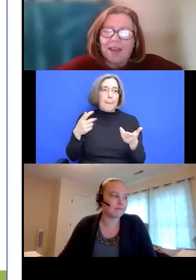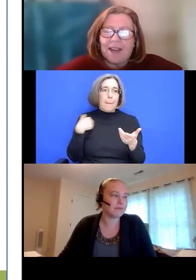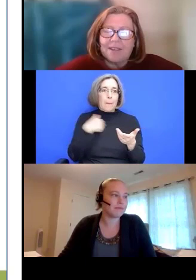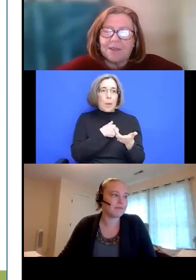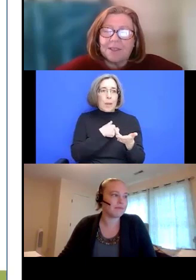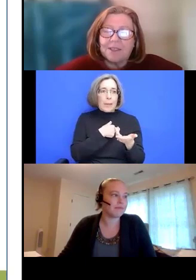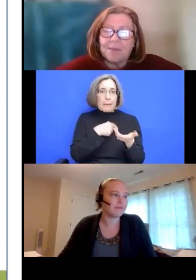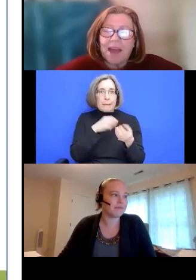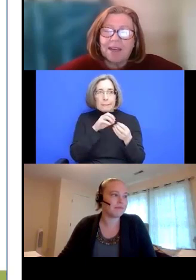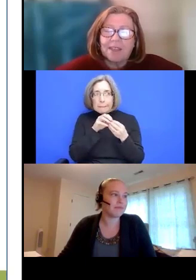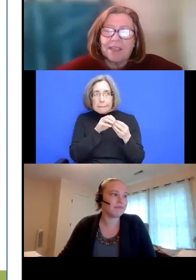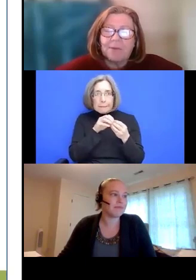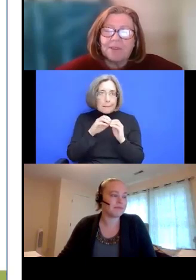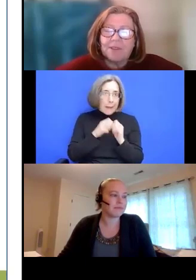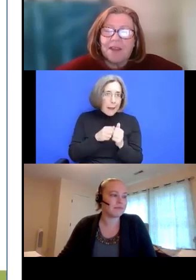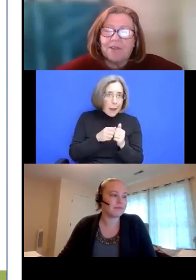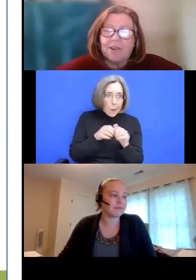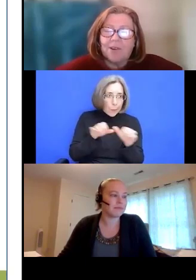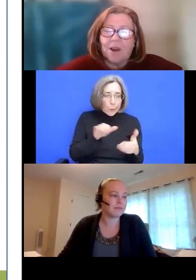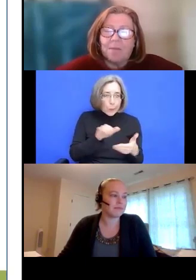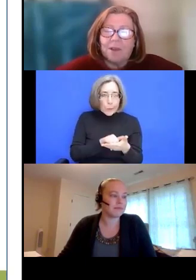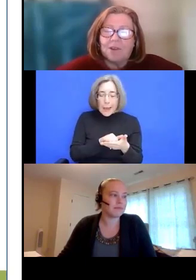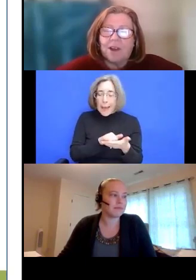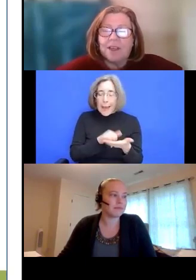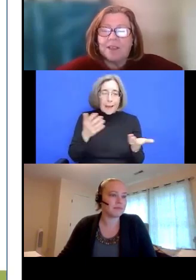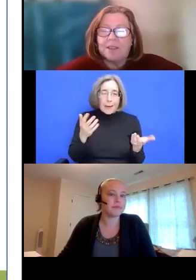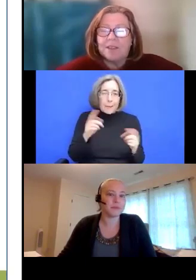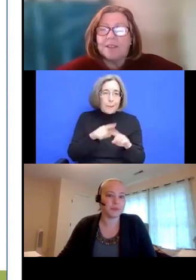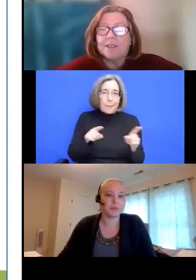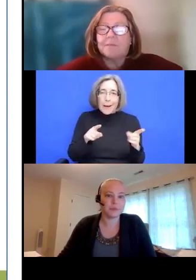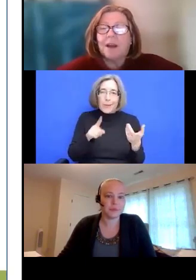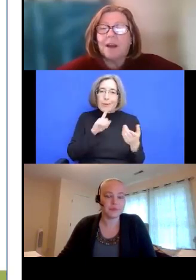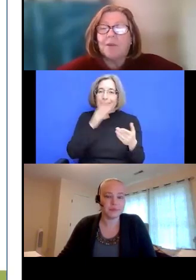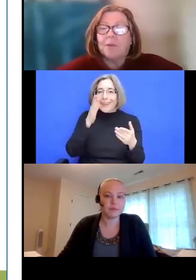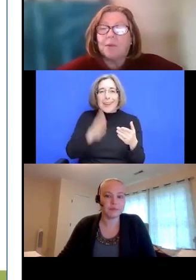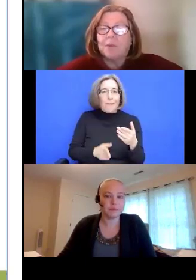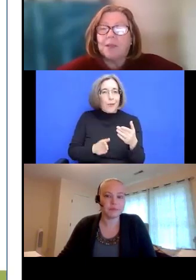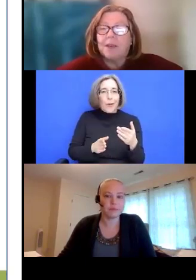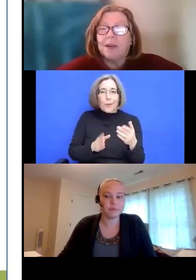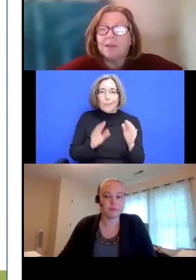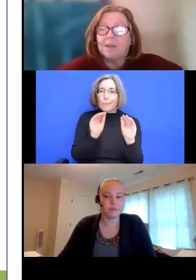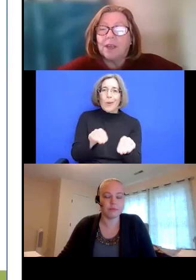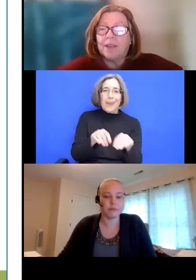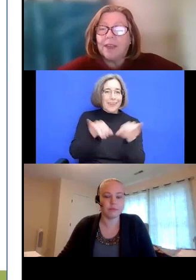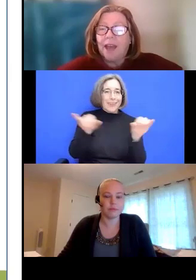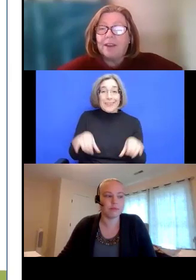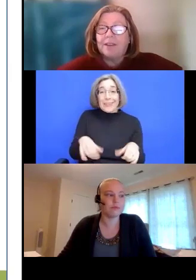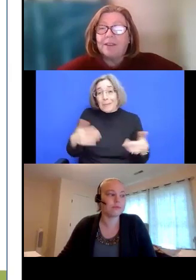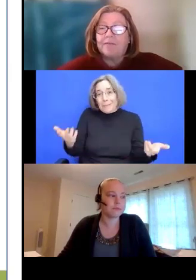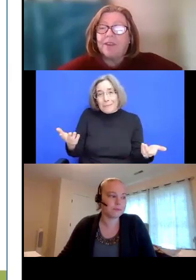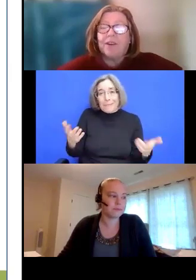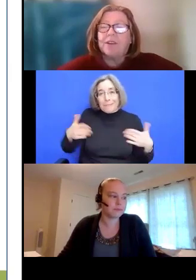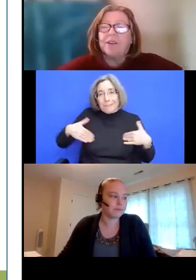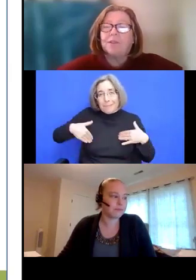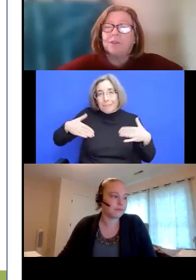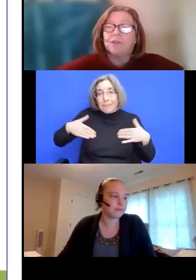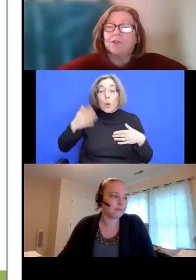So systematically it was never integrated into the system. We will be looking at that in the very near future.